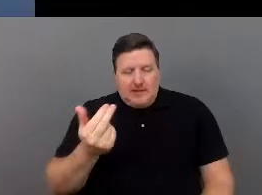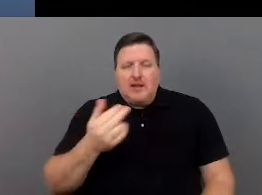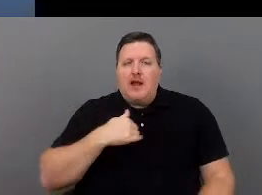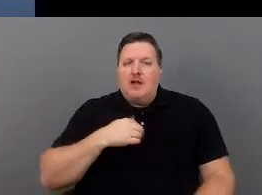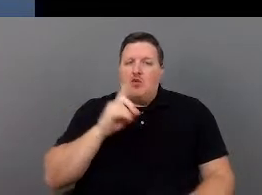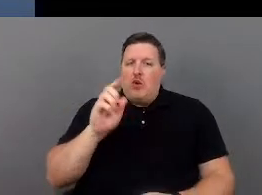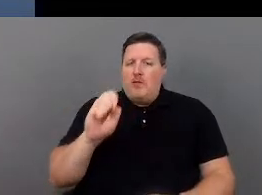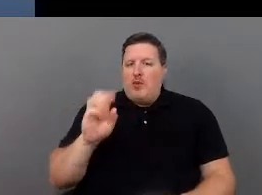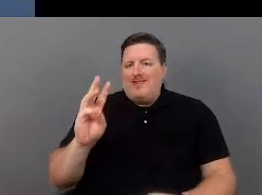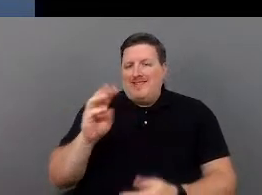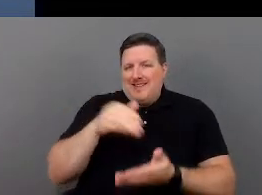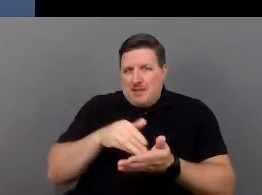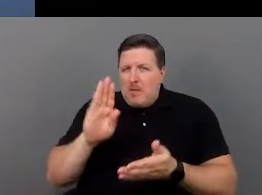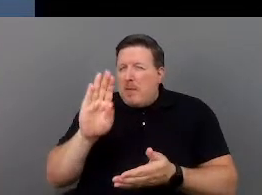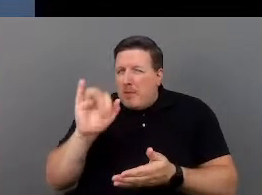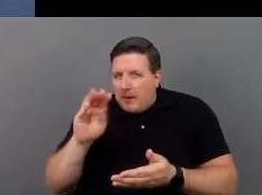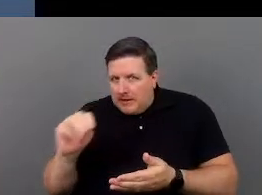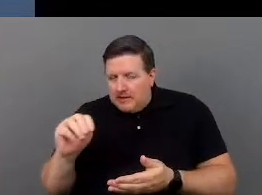6 BILLION WITH AN INCREASE TO THE PROPERTY TAX LEVY OF ABOUT